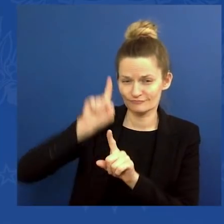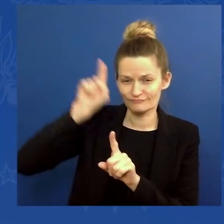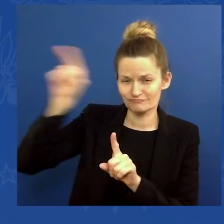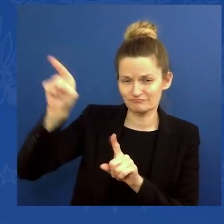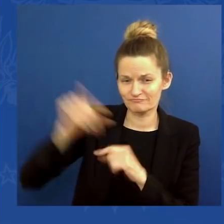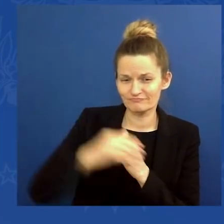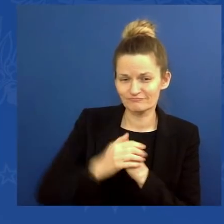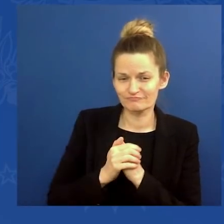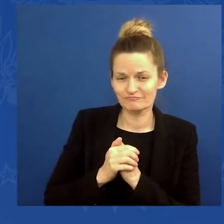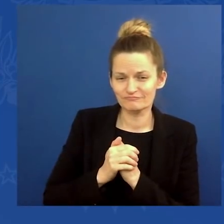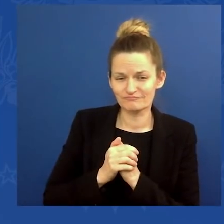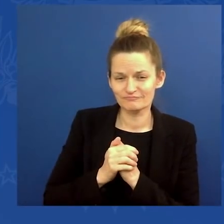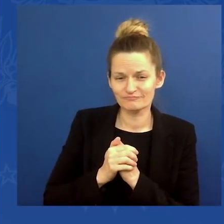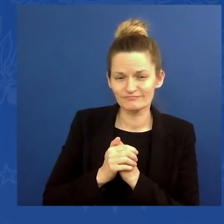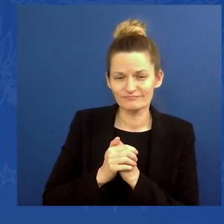Reverend O'Connor: Everything my parish.